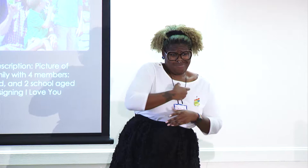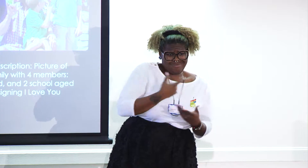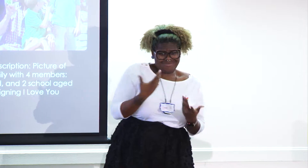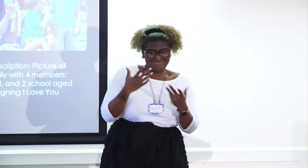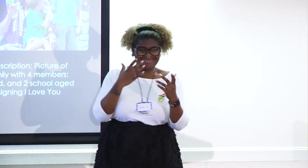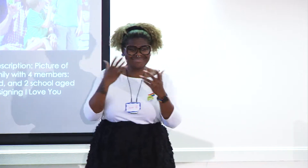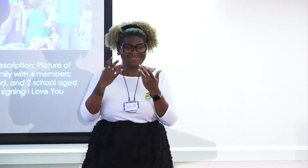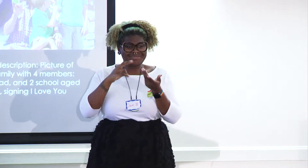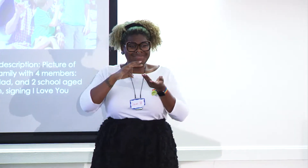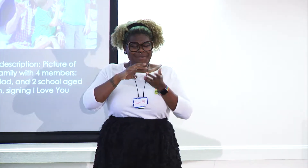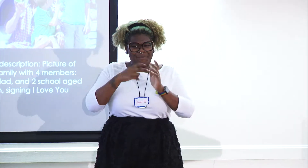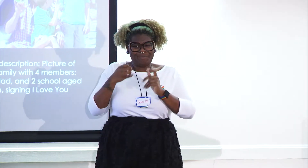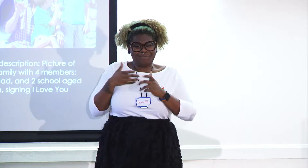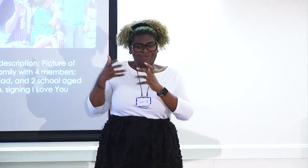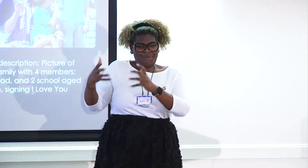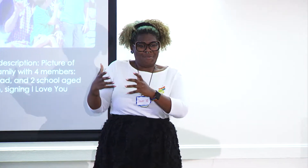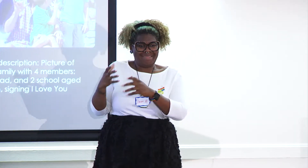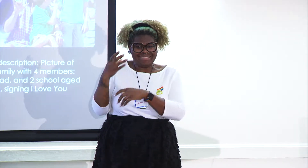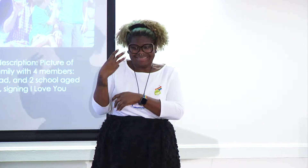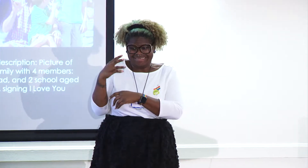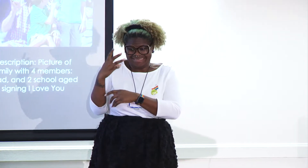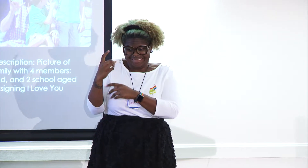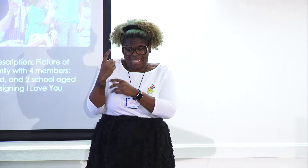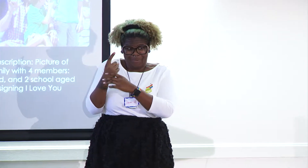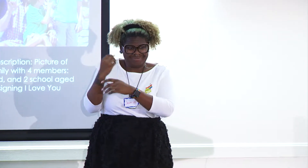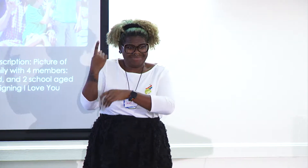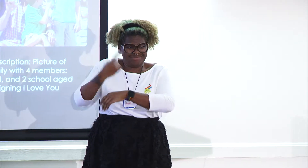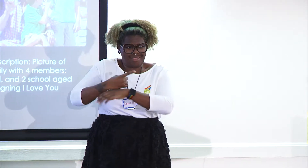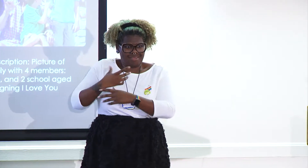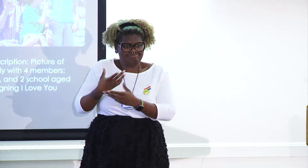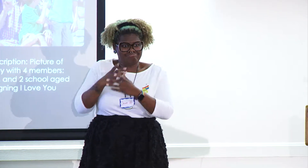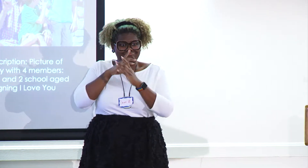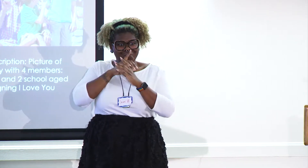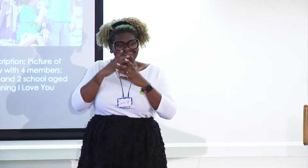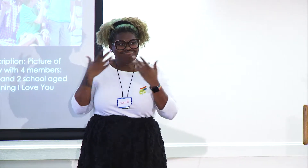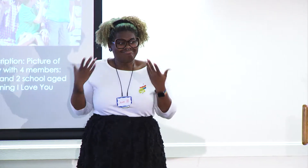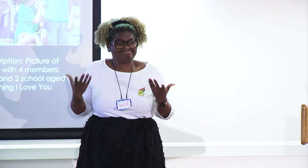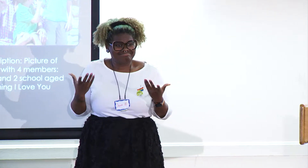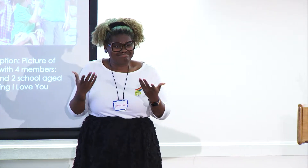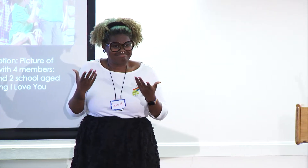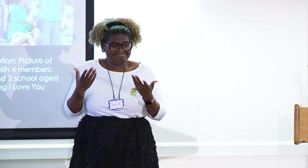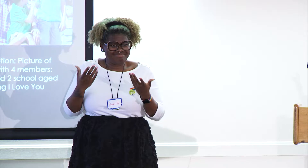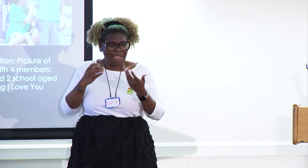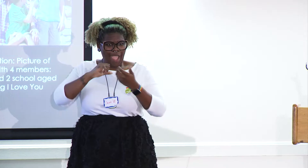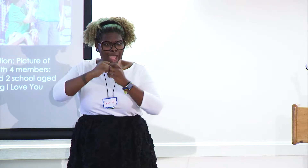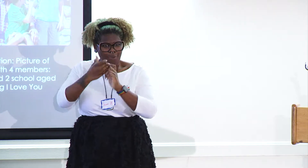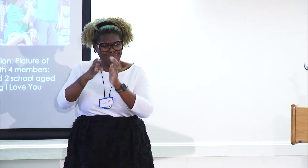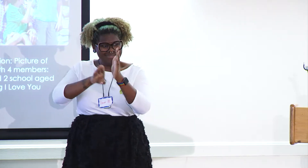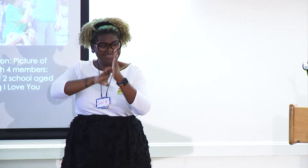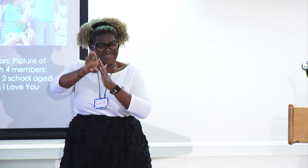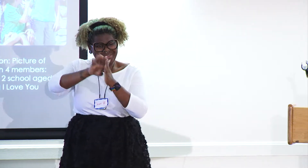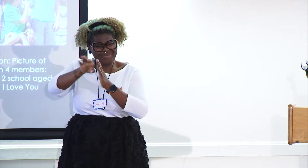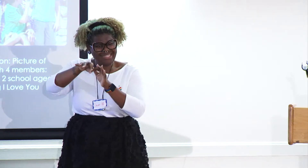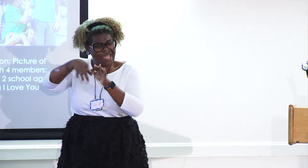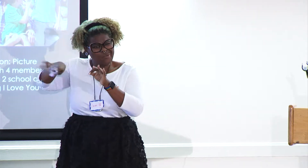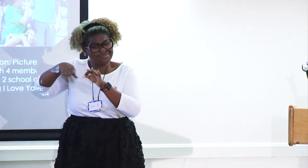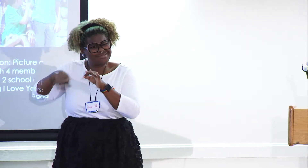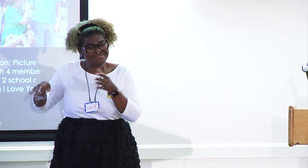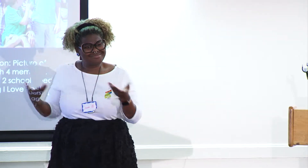So during that eight hours when they're at school, that's when they have exposure to language and open communication, perhaps.